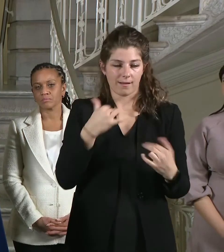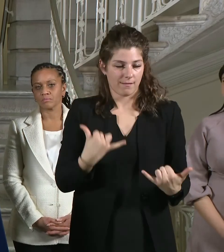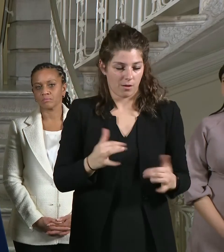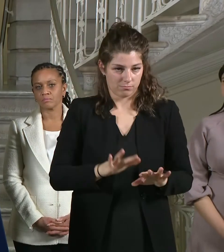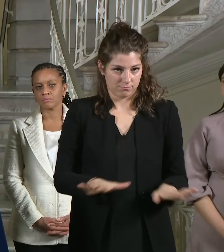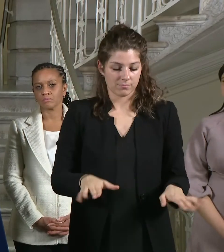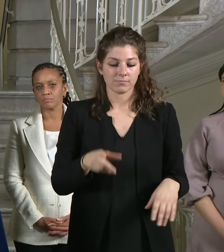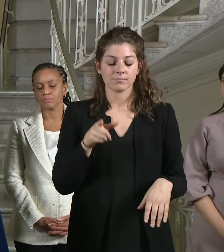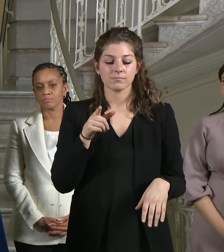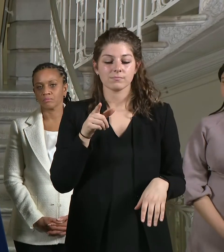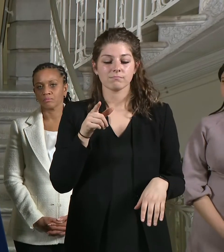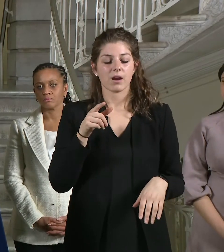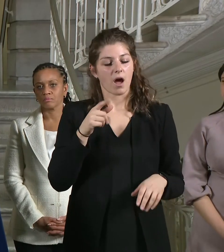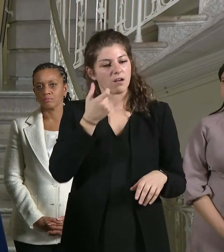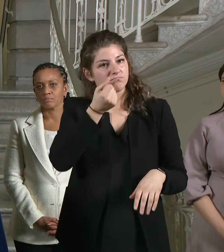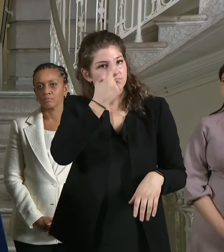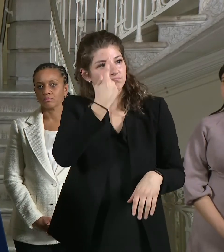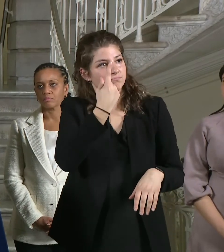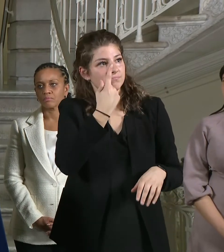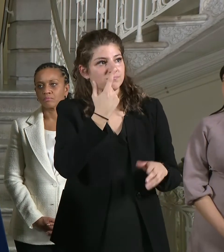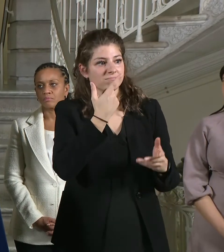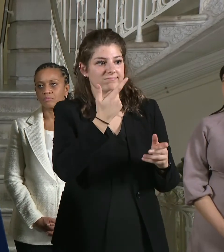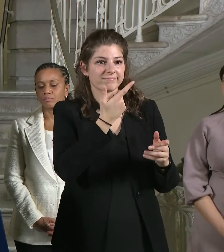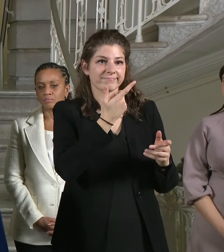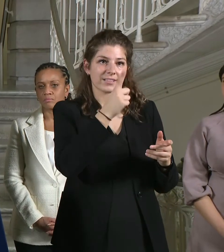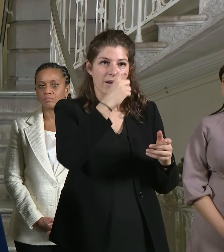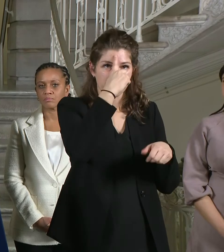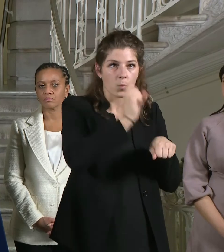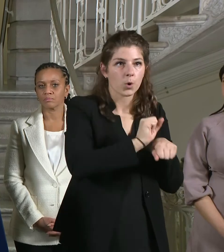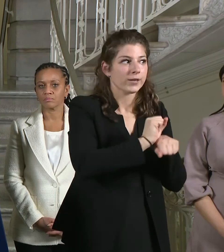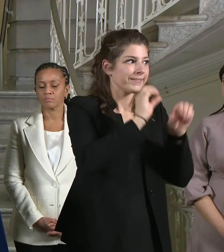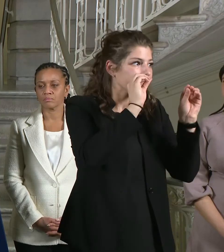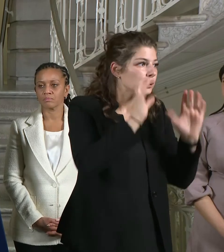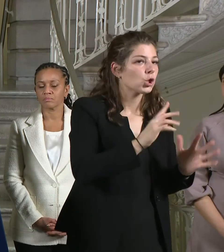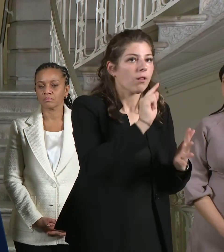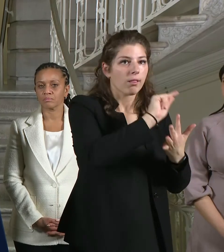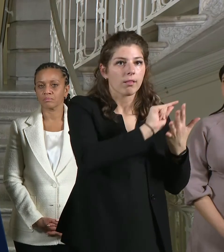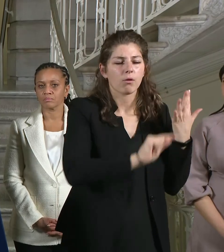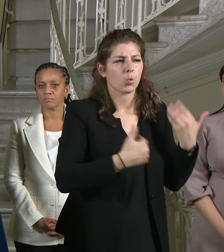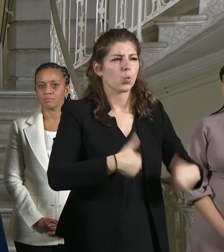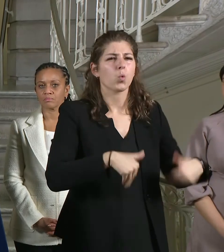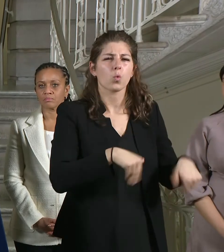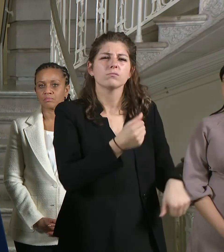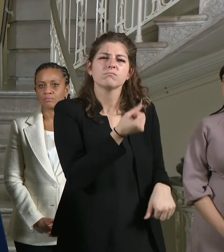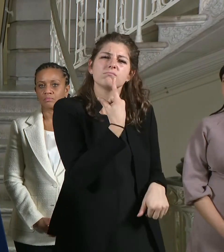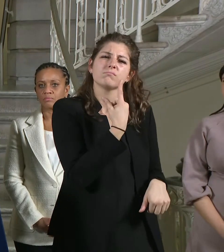IN THIS CONTEXT? THAT'S STARTING NEGOTIAT ION AND WE WON'T